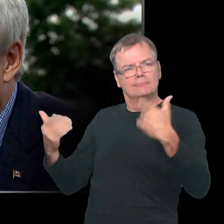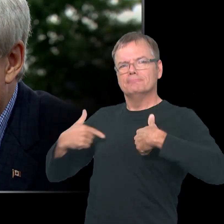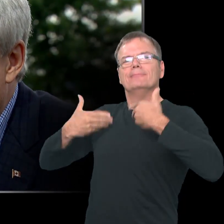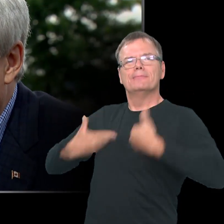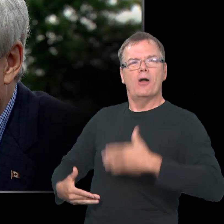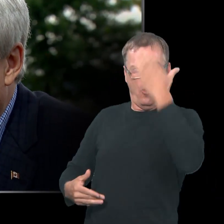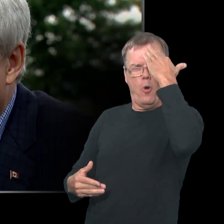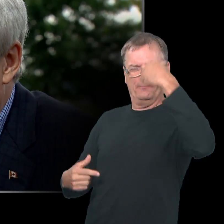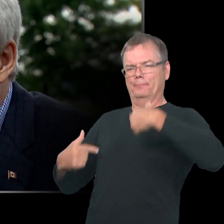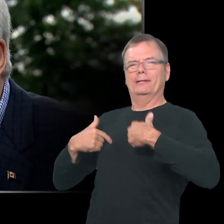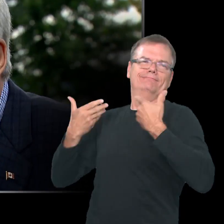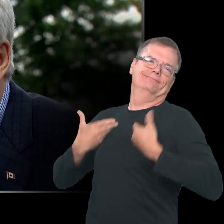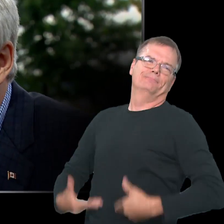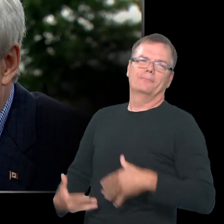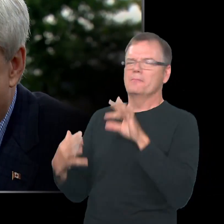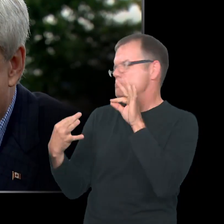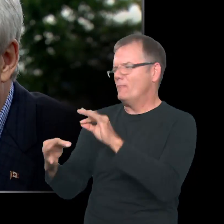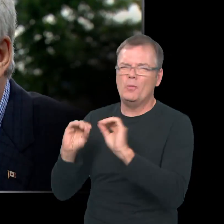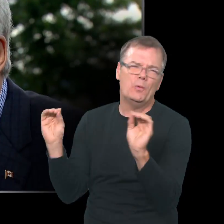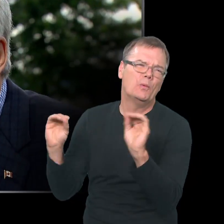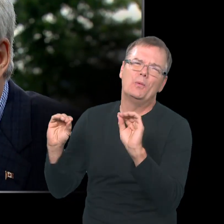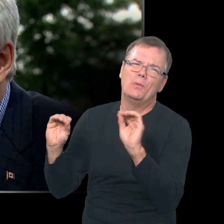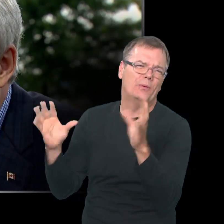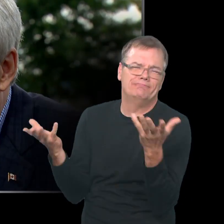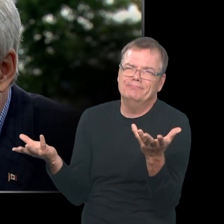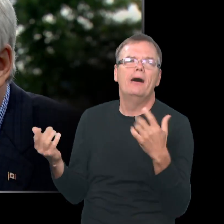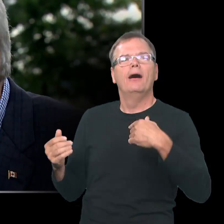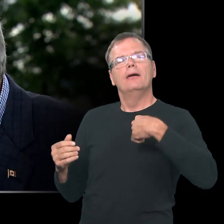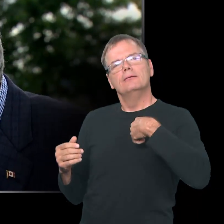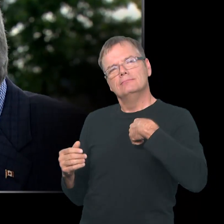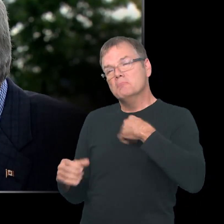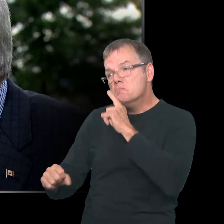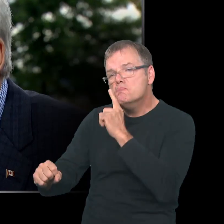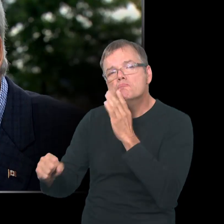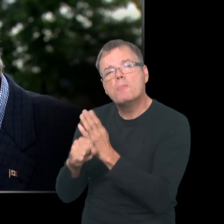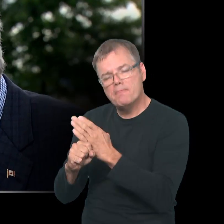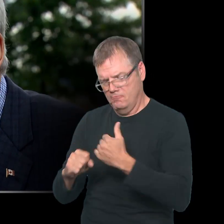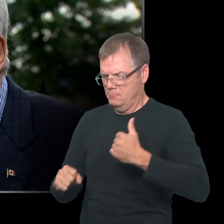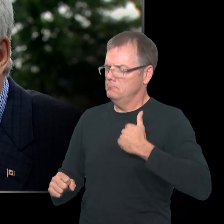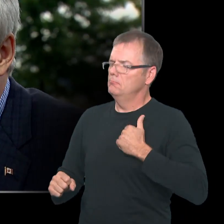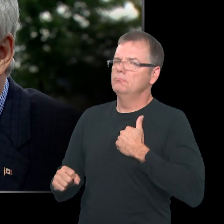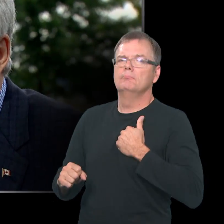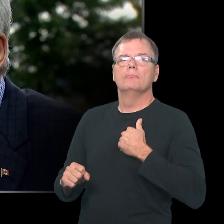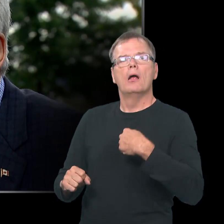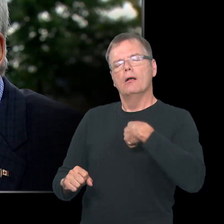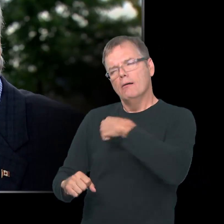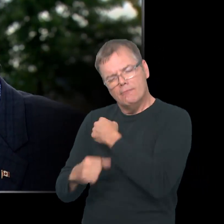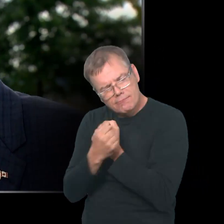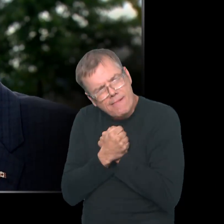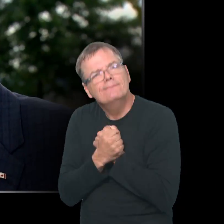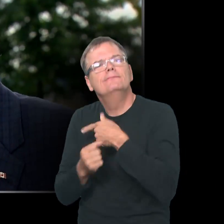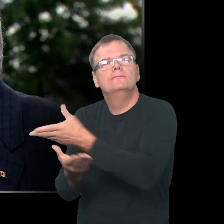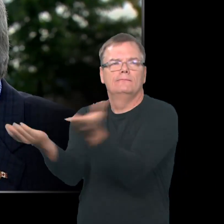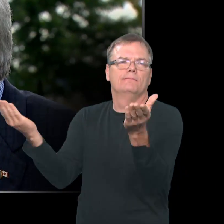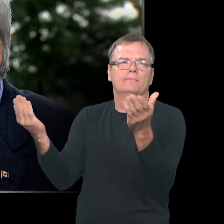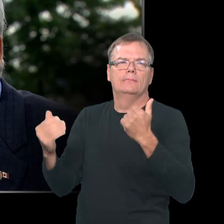People want to see everything in a leader, right? I am who I am. Canadians know me. I'm not perfect, but I'm dedicated to my country,